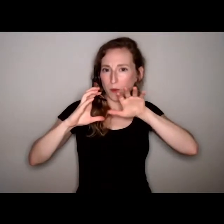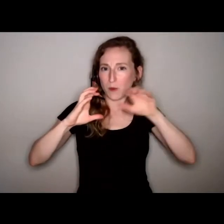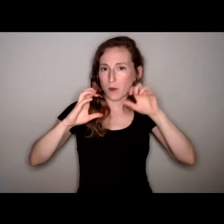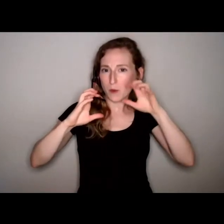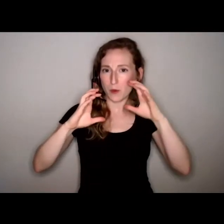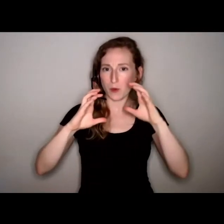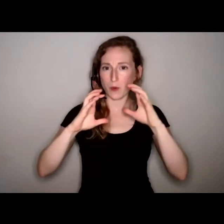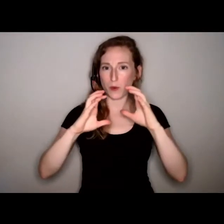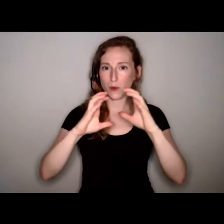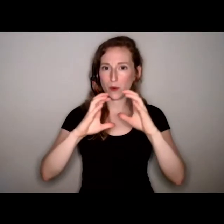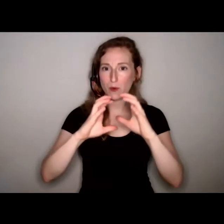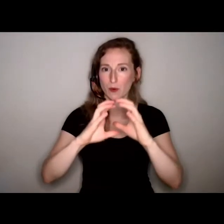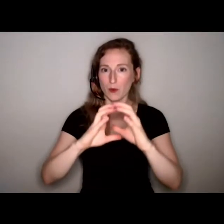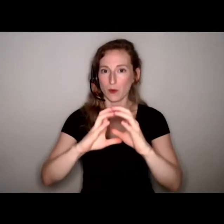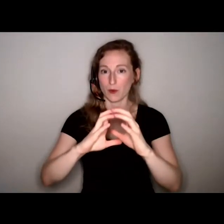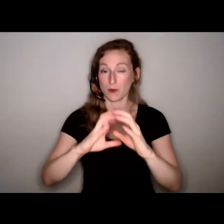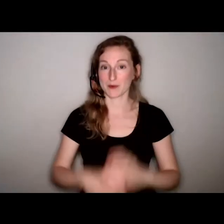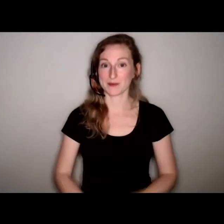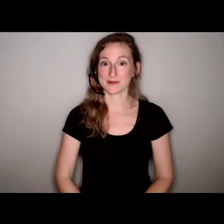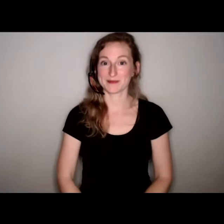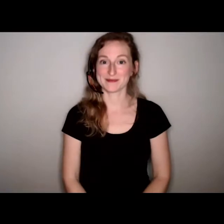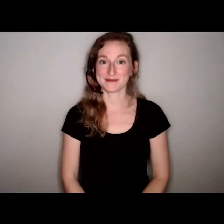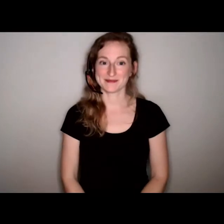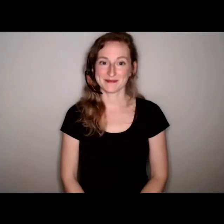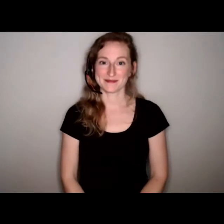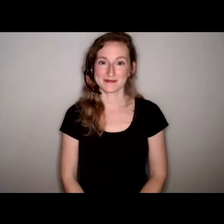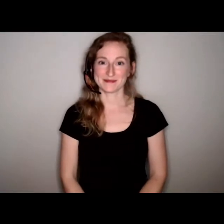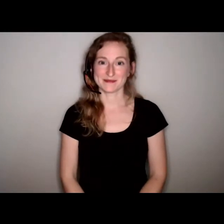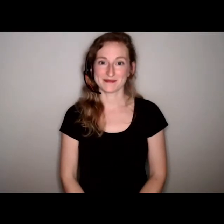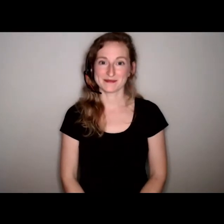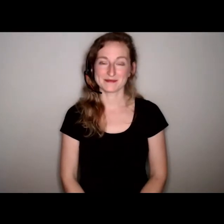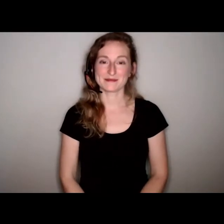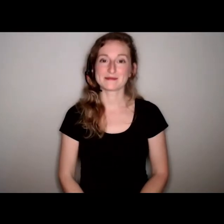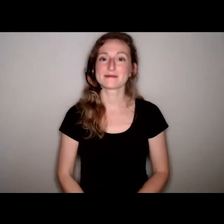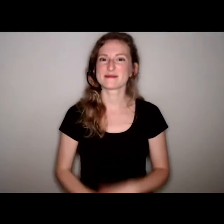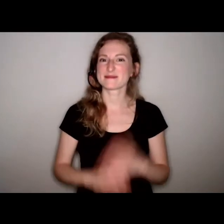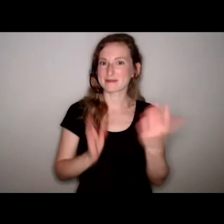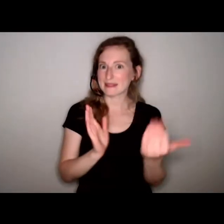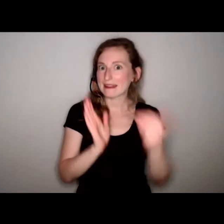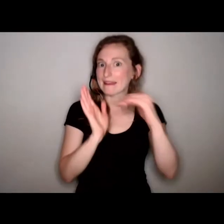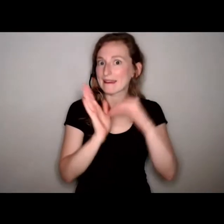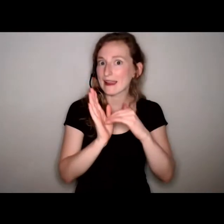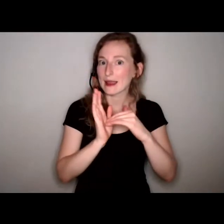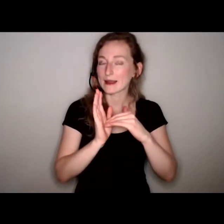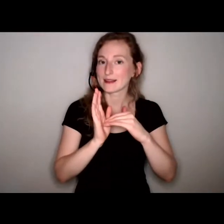Let’s take one more deep breath together.